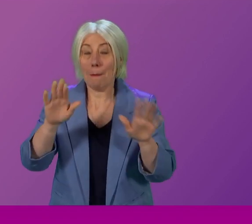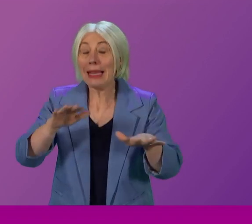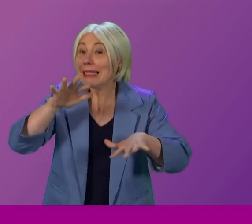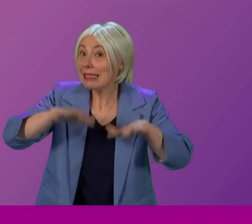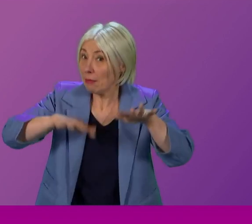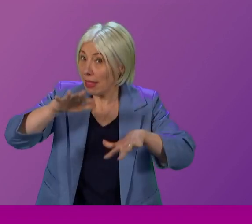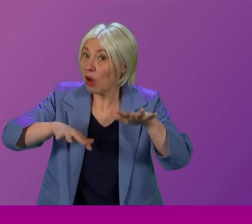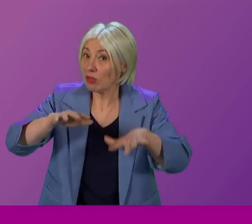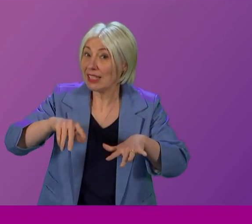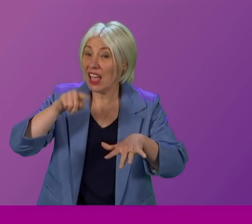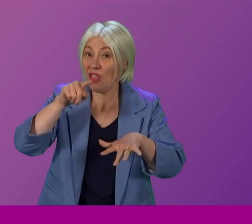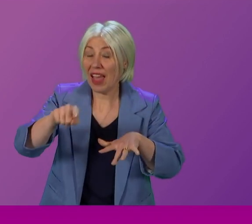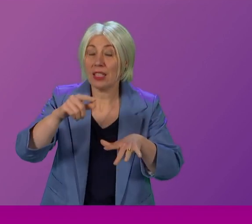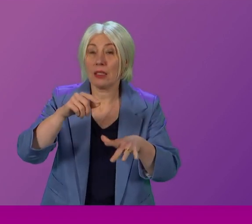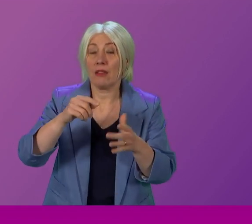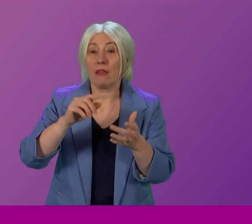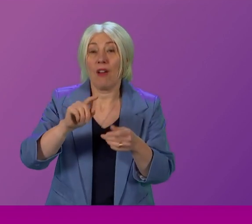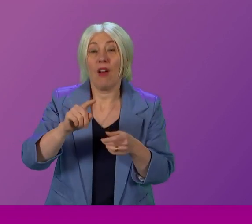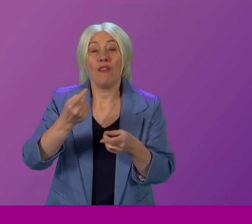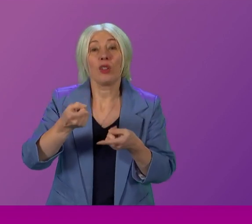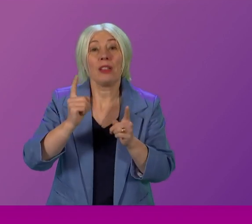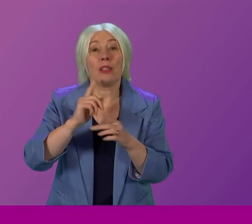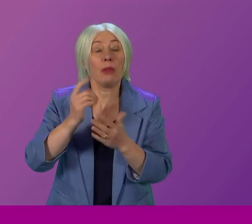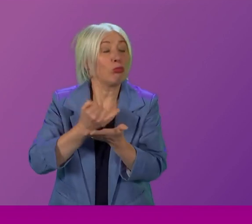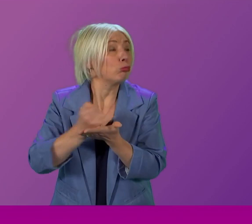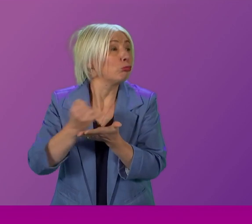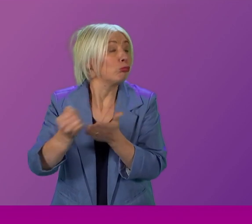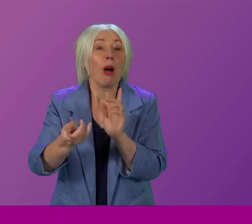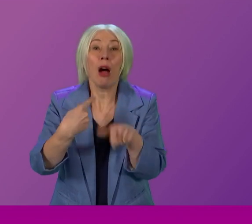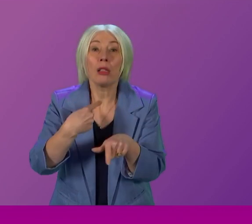the First Minister’s point-blank refusal to give an answer. I think that she has to look at that.